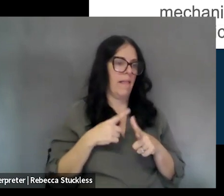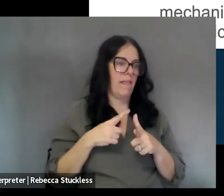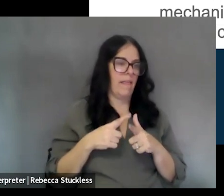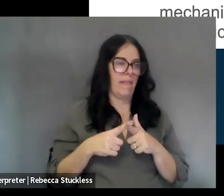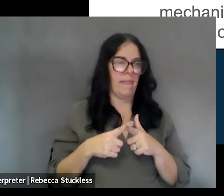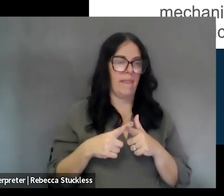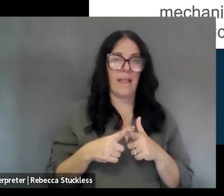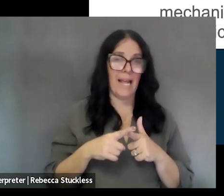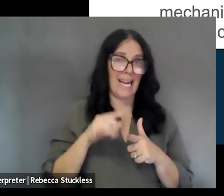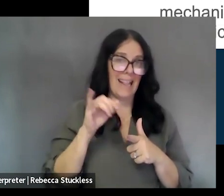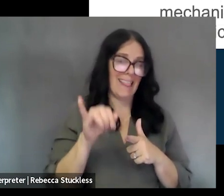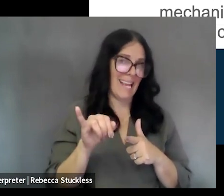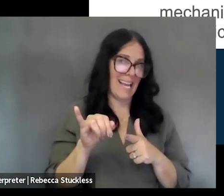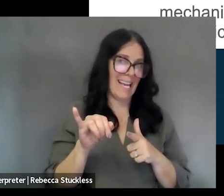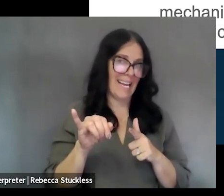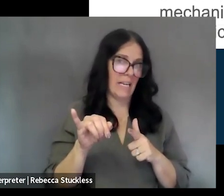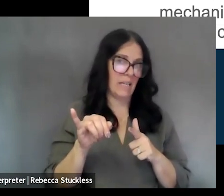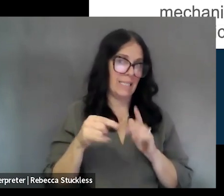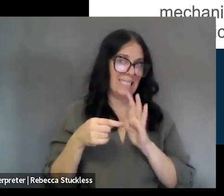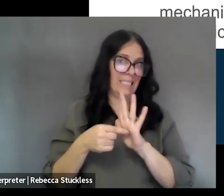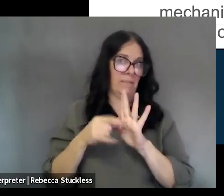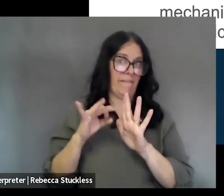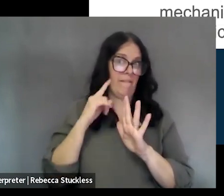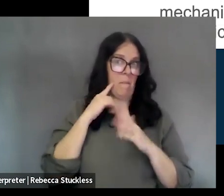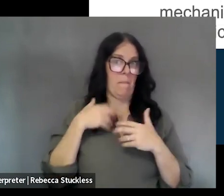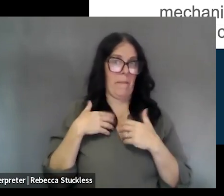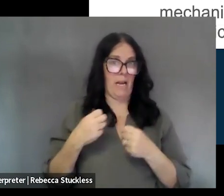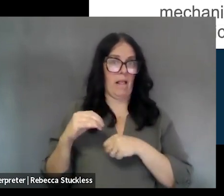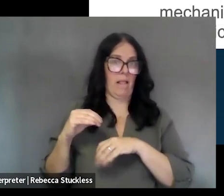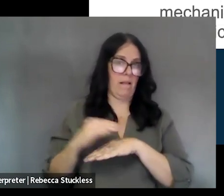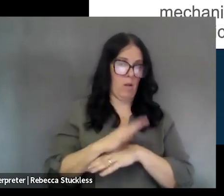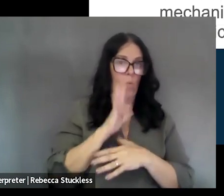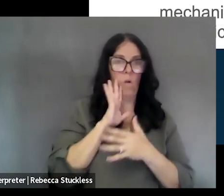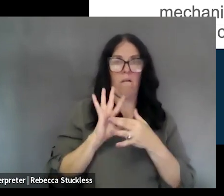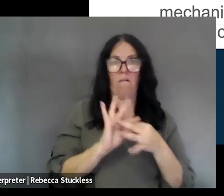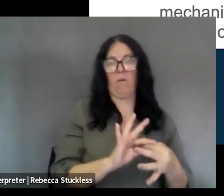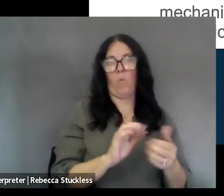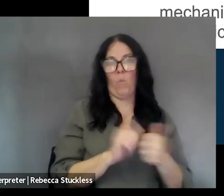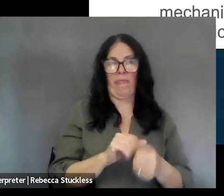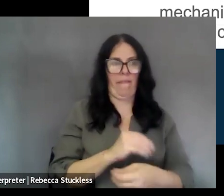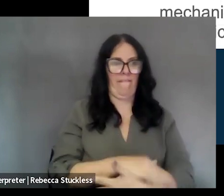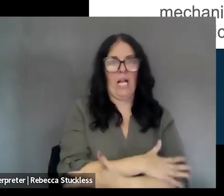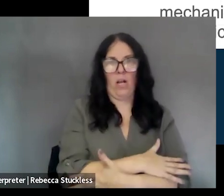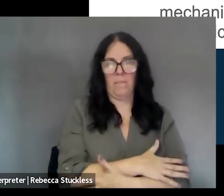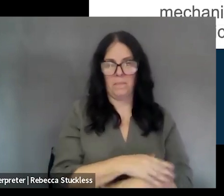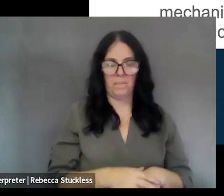guess those symptoms of mental health struggles, they co-occurred with these flareups. So, just